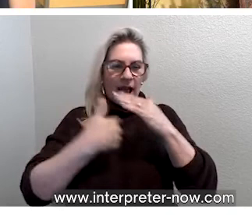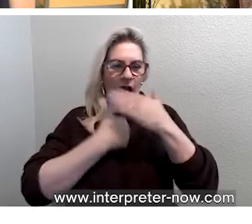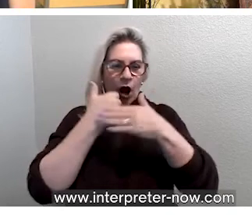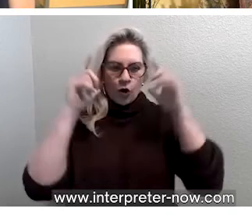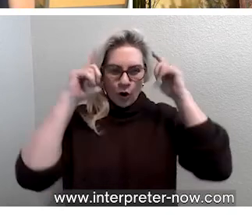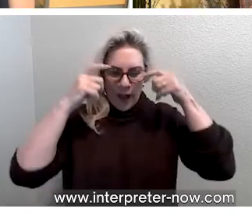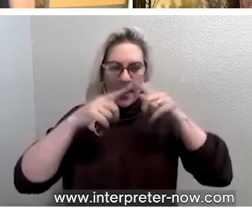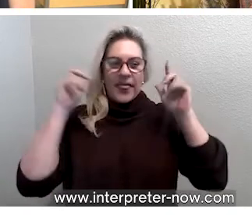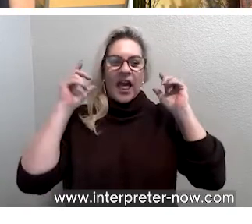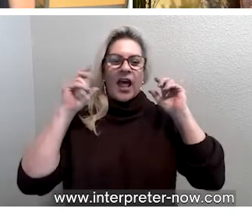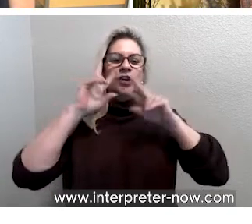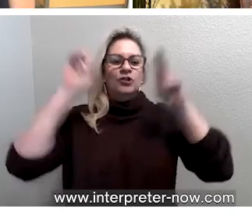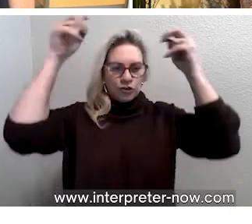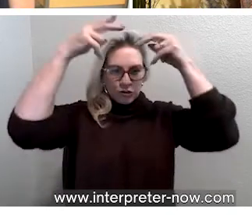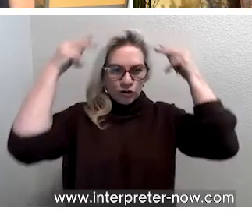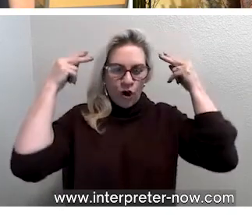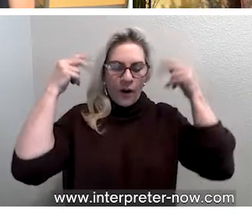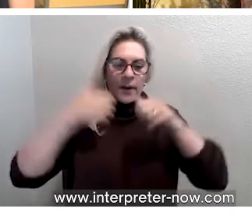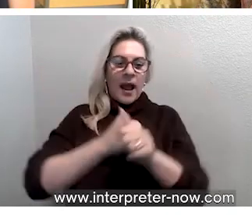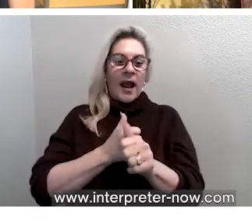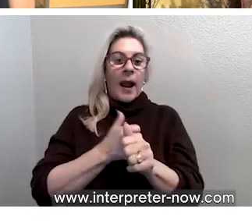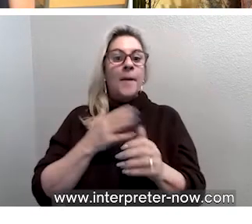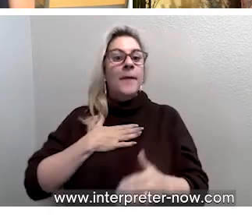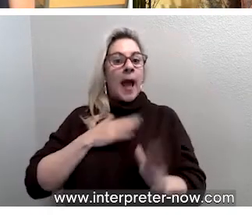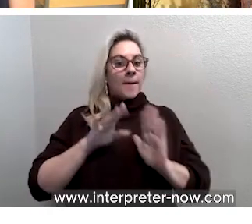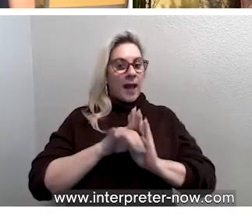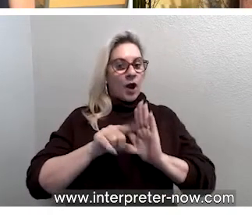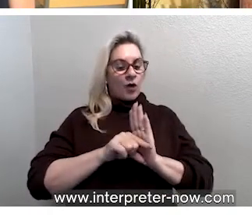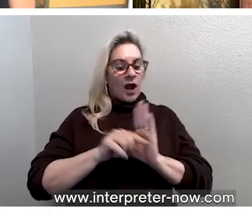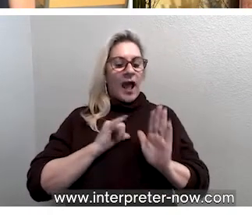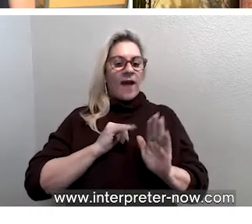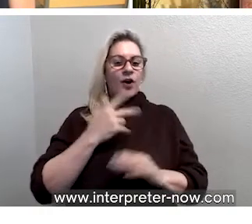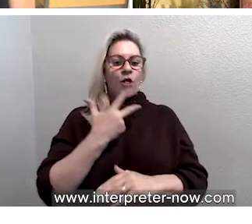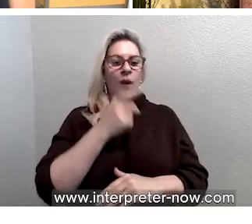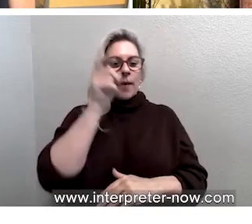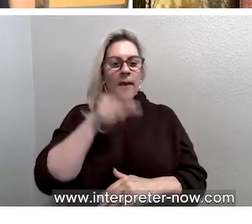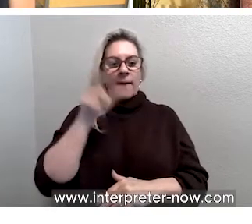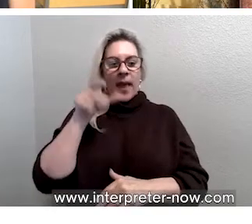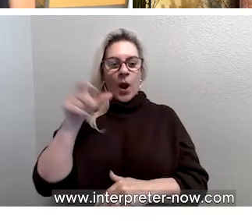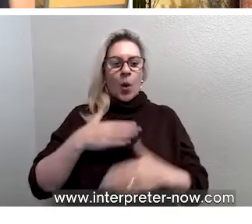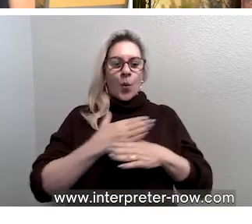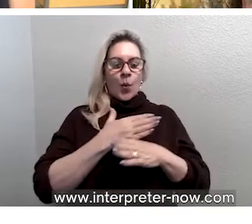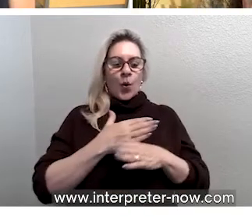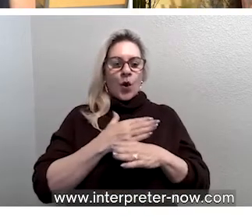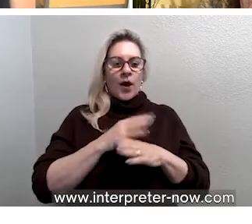In the background, I have a three-wood panel. Panel?